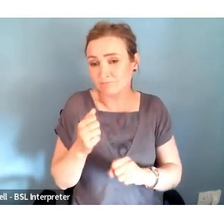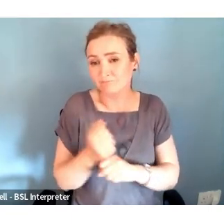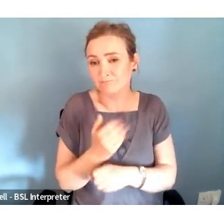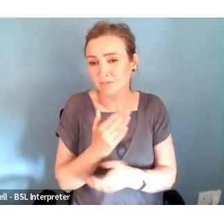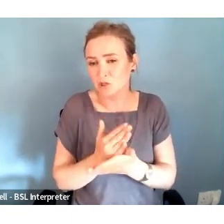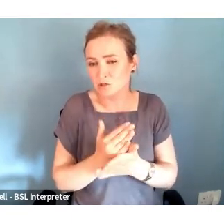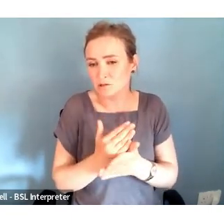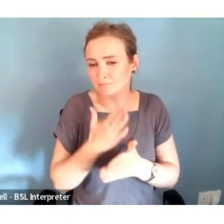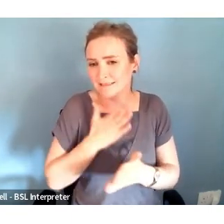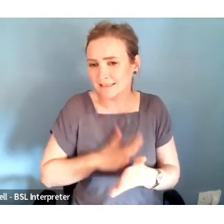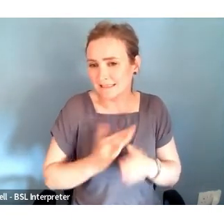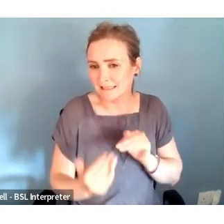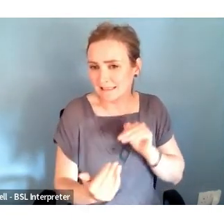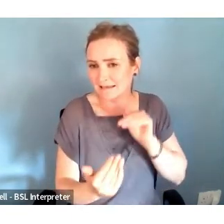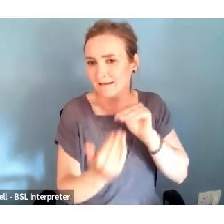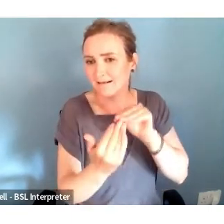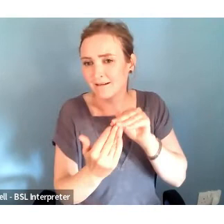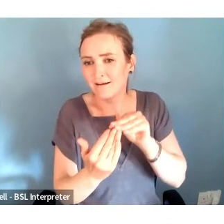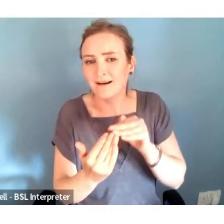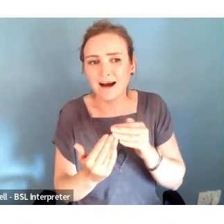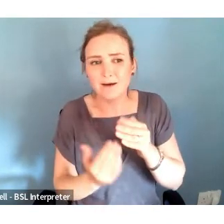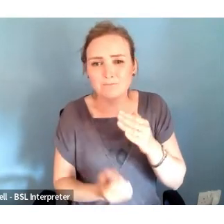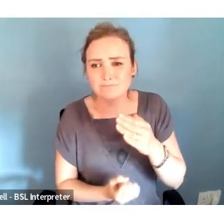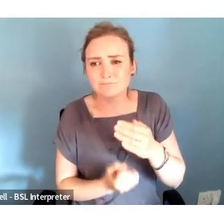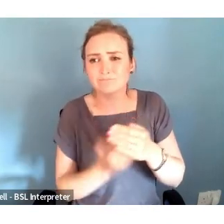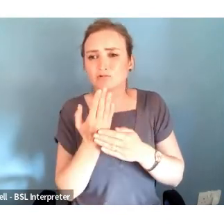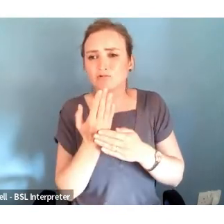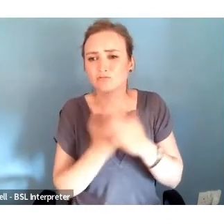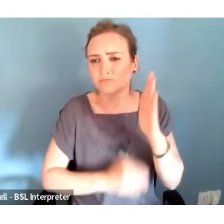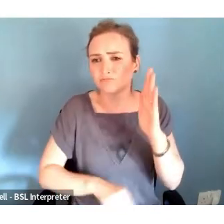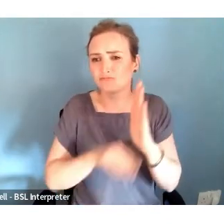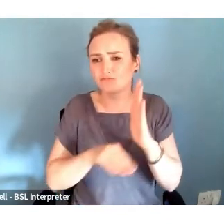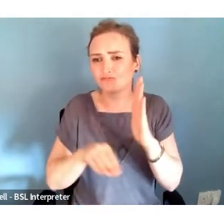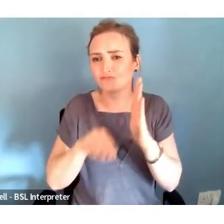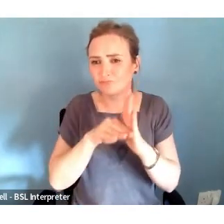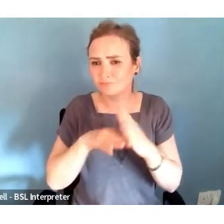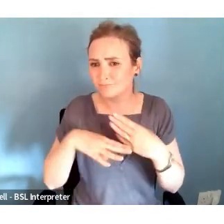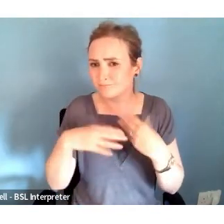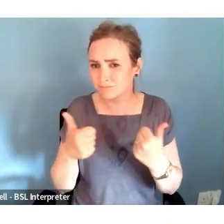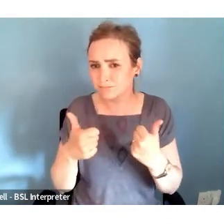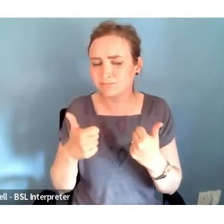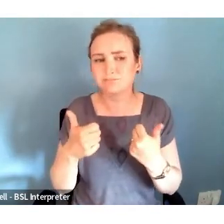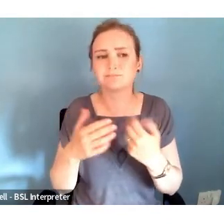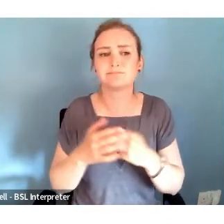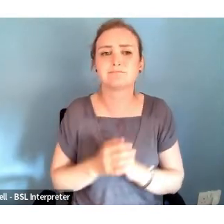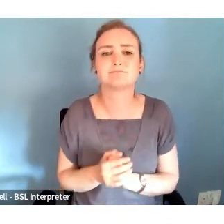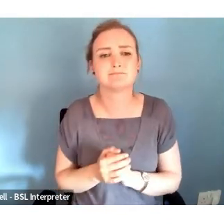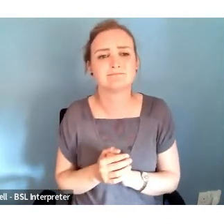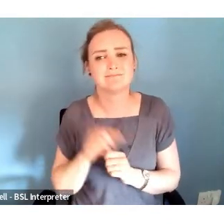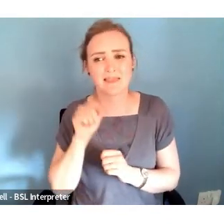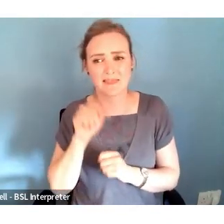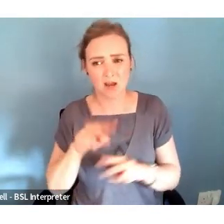hampered is incredibly powerful. That kind of peer review so a candidate looking at that can